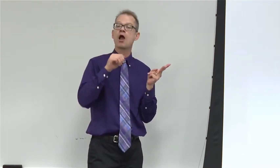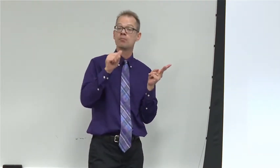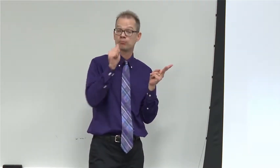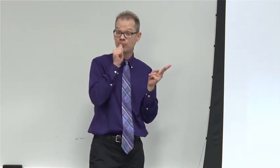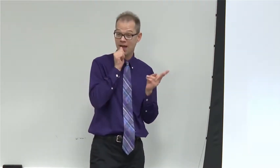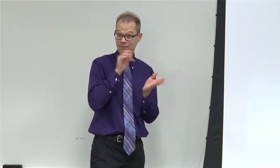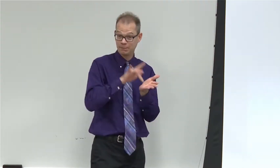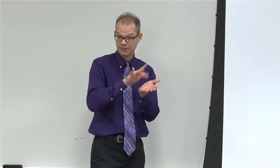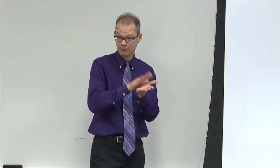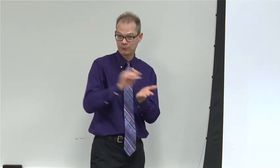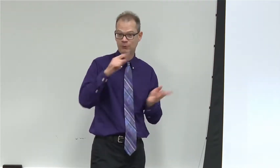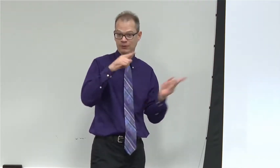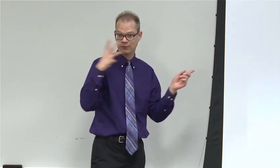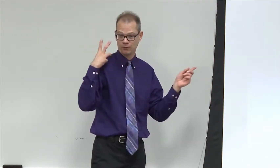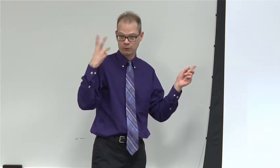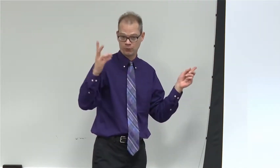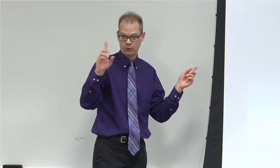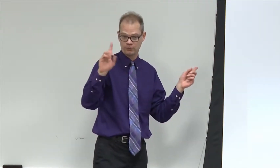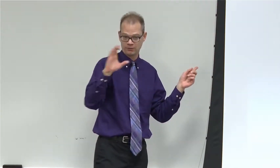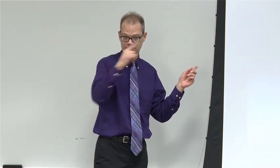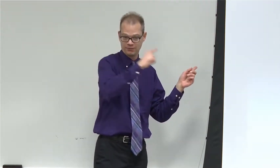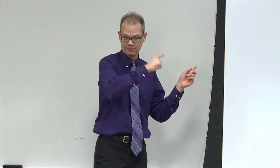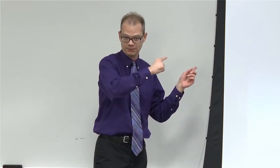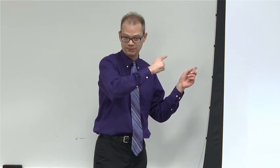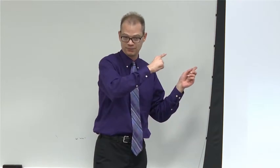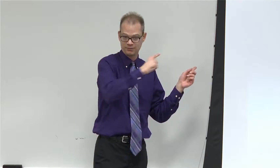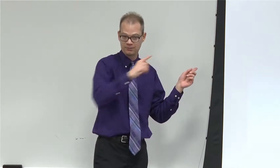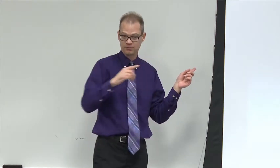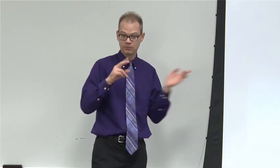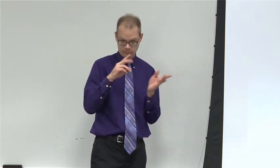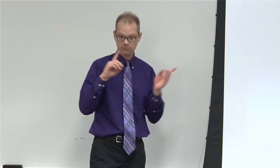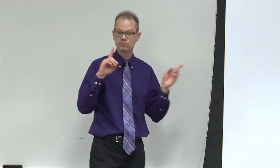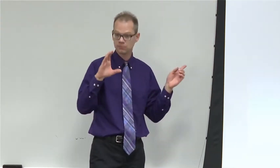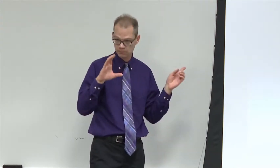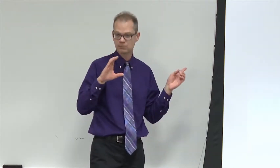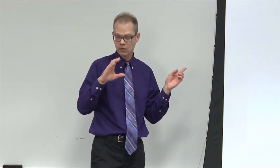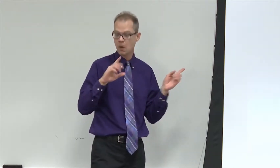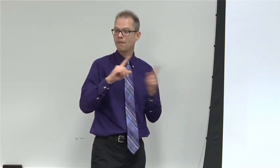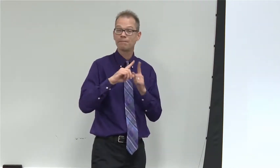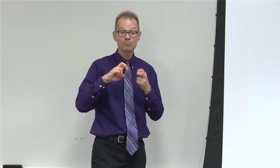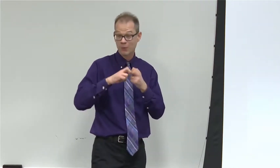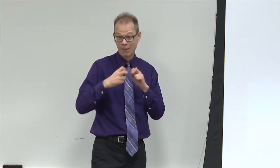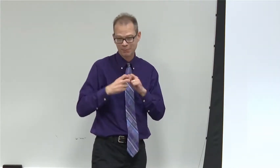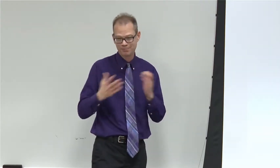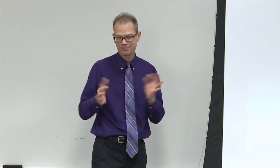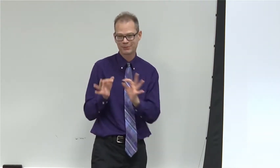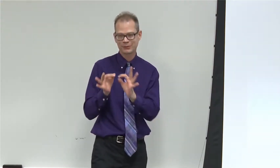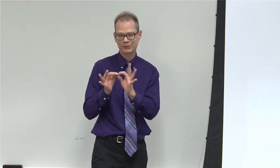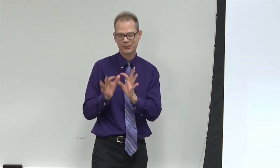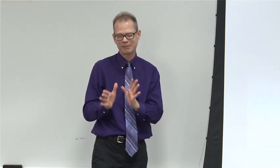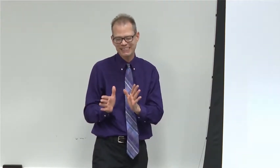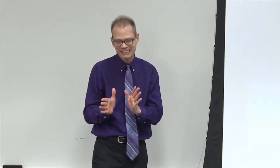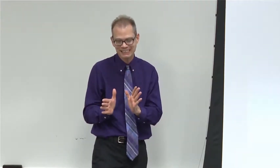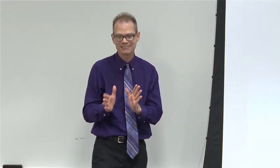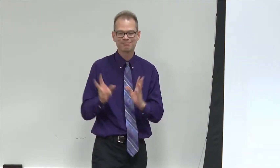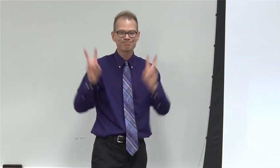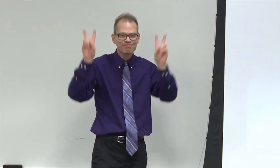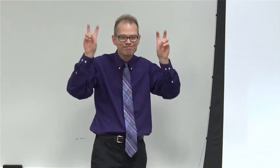I went to a private medical school in Washington, D.C., but the problem was that the interpreting